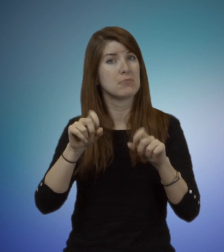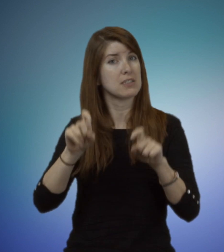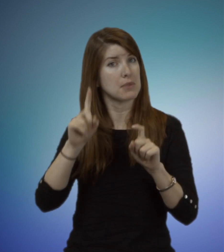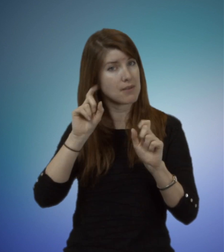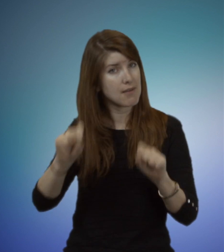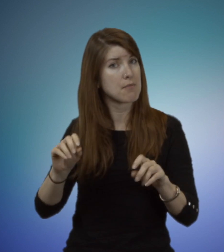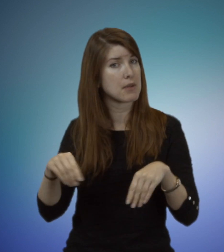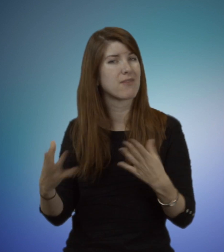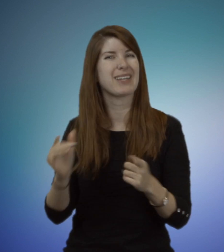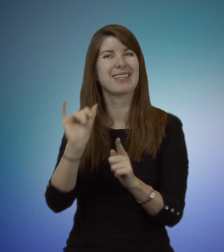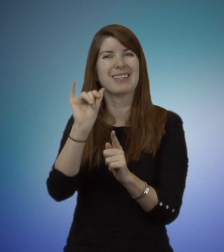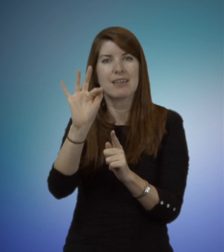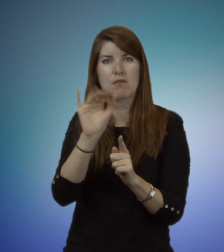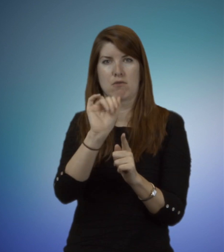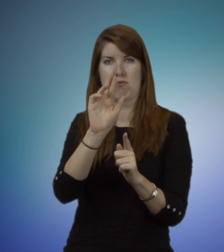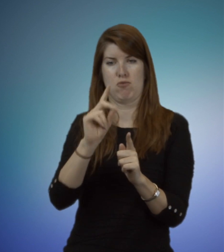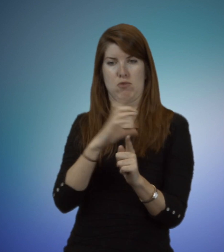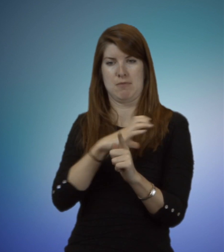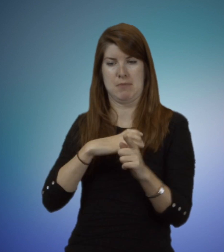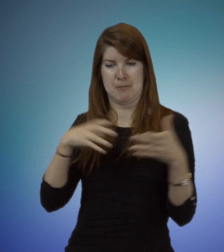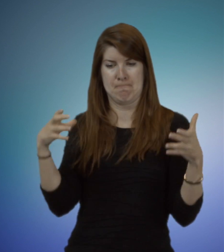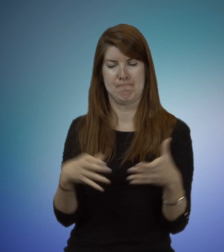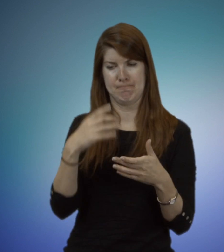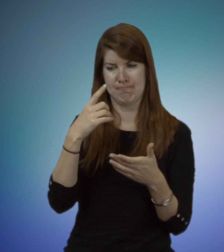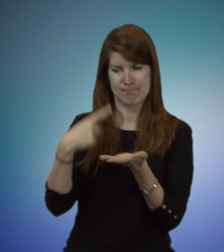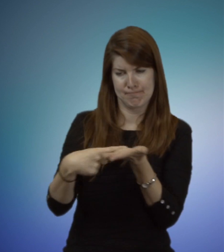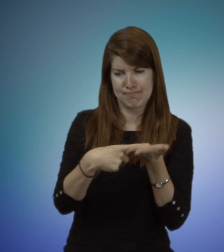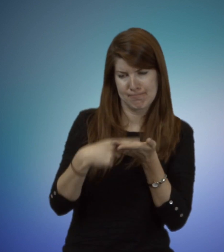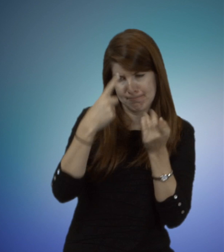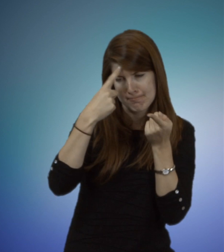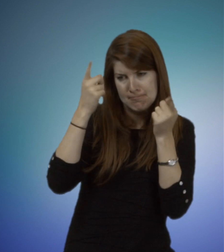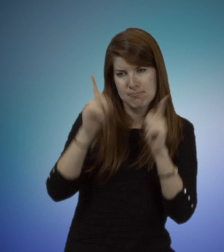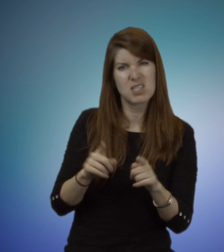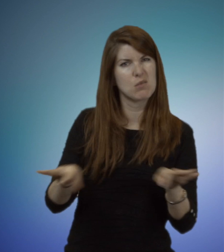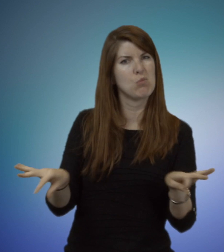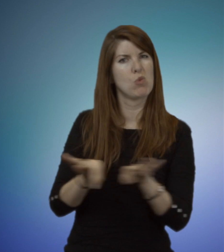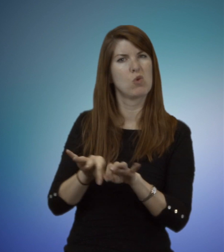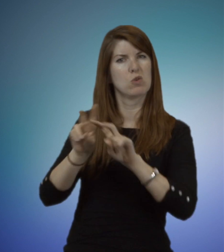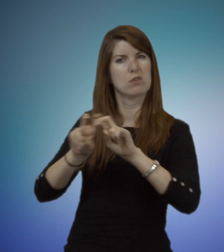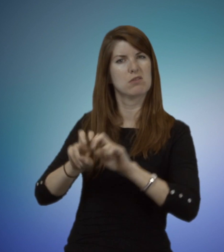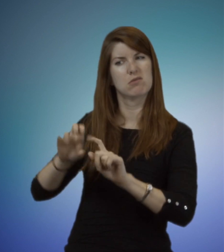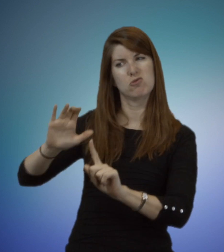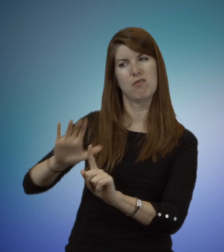to assess the child's ability to lip read when a person is using spoken English.